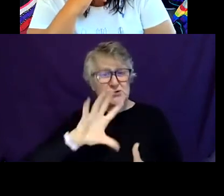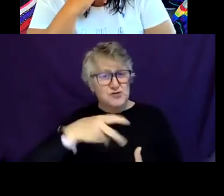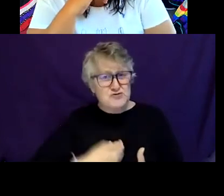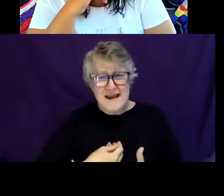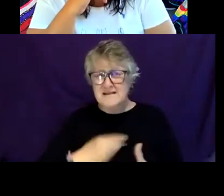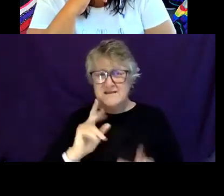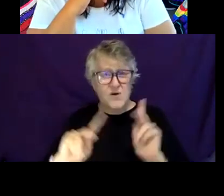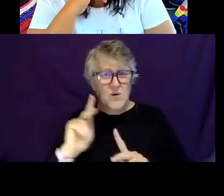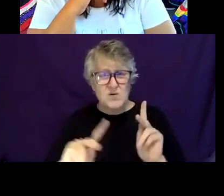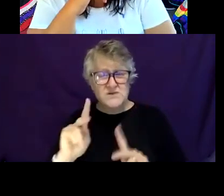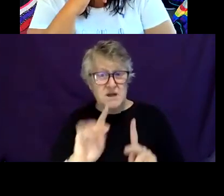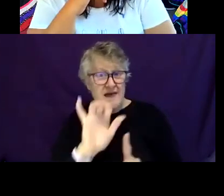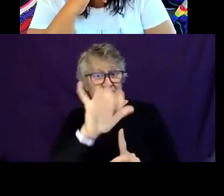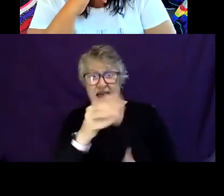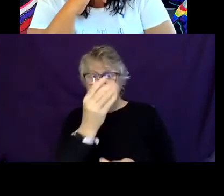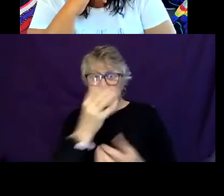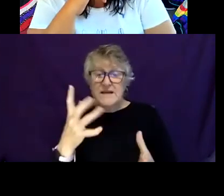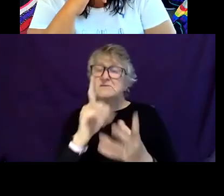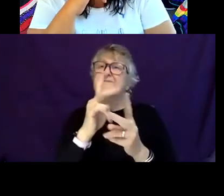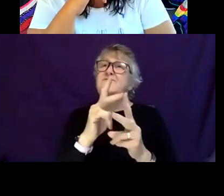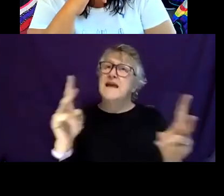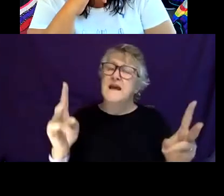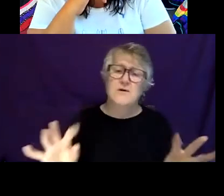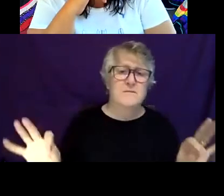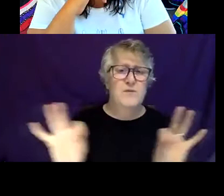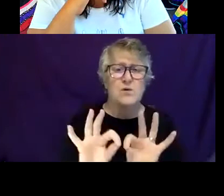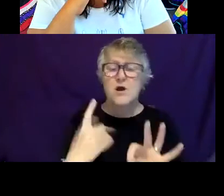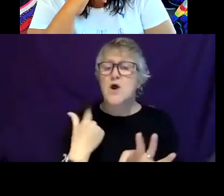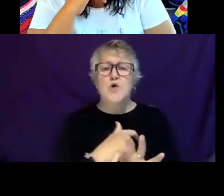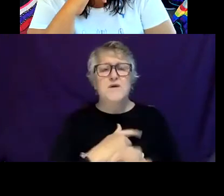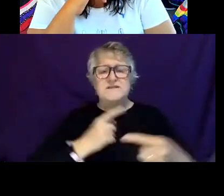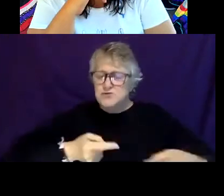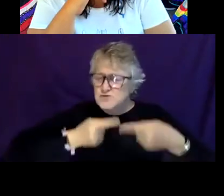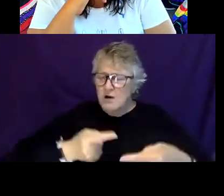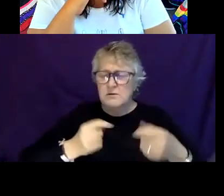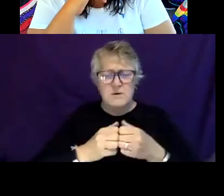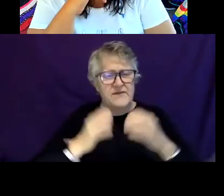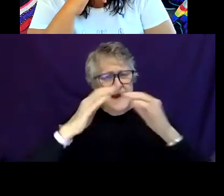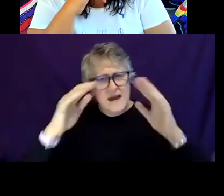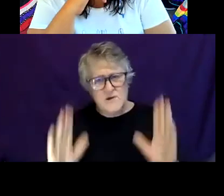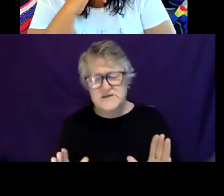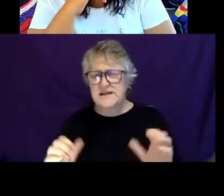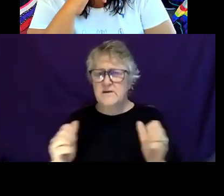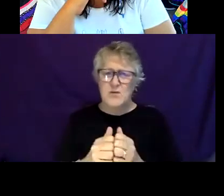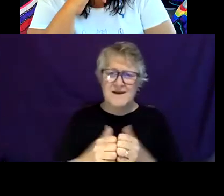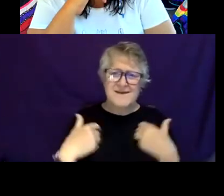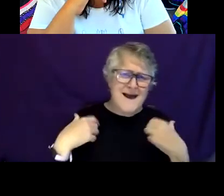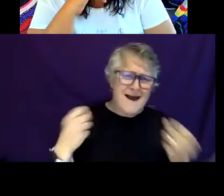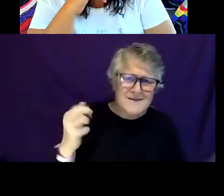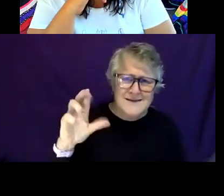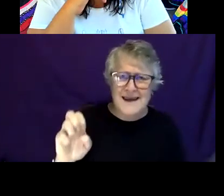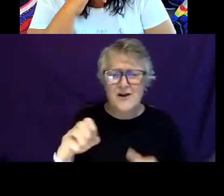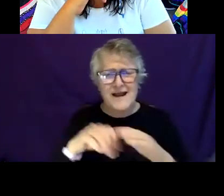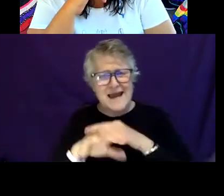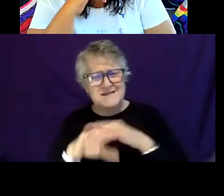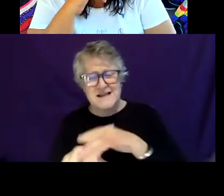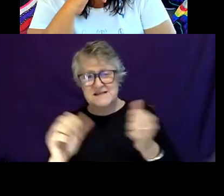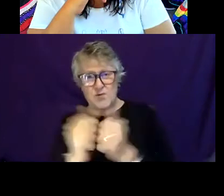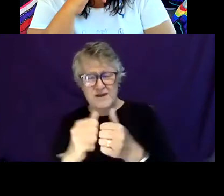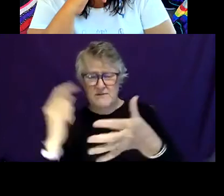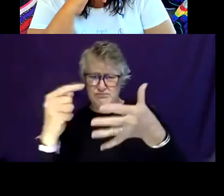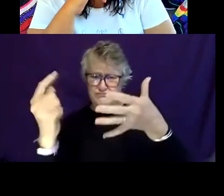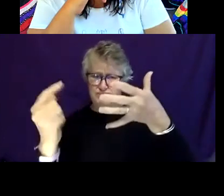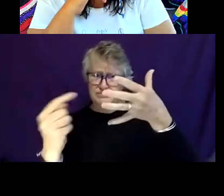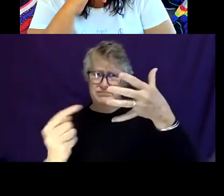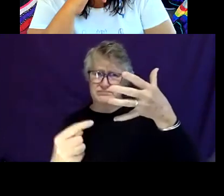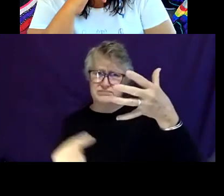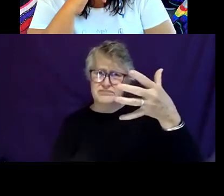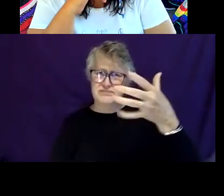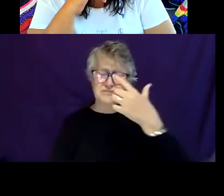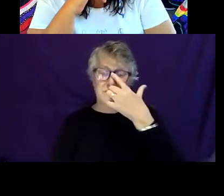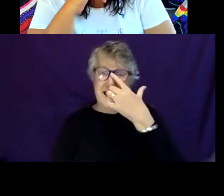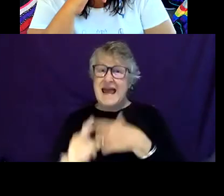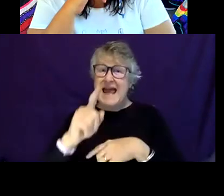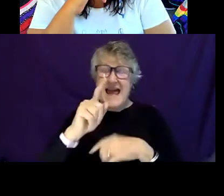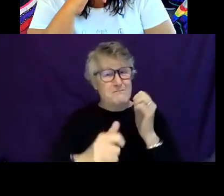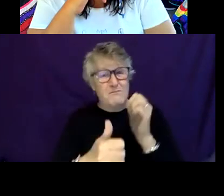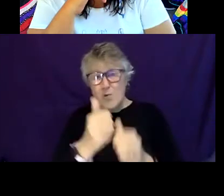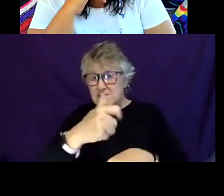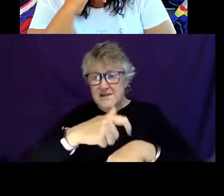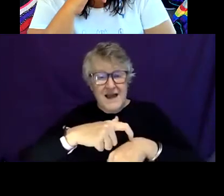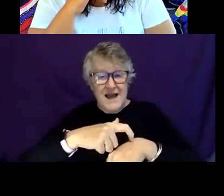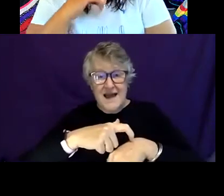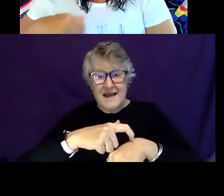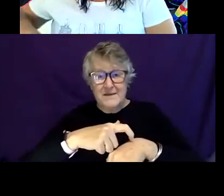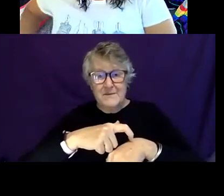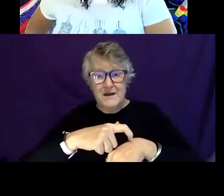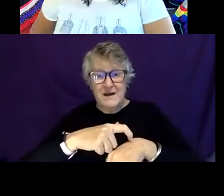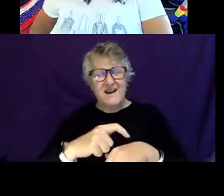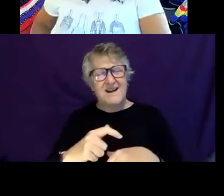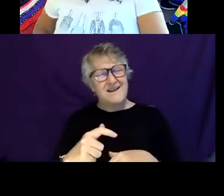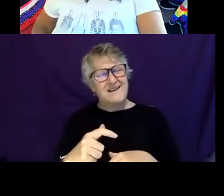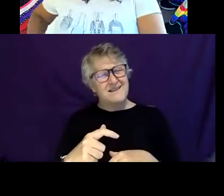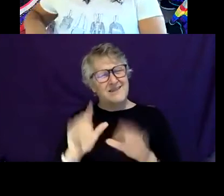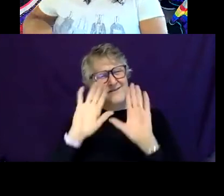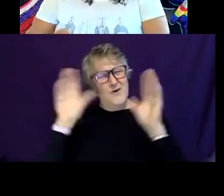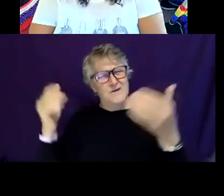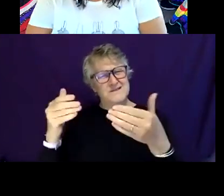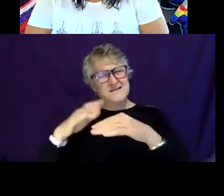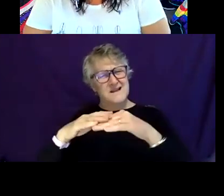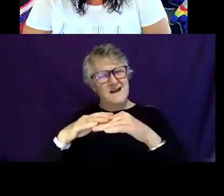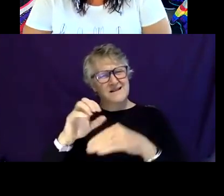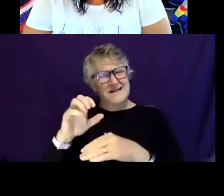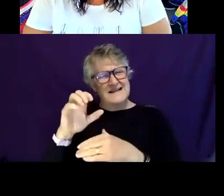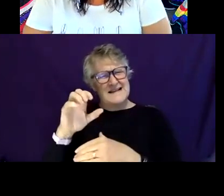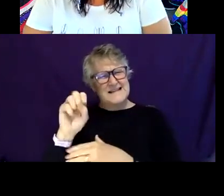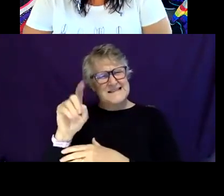that information is really important we struggle with housing, with job security, with safety, with healthcare access, but often times the narrative that you see driven by data is solely focused on sexual activity, right? And often times those things are framed